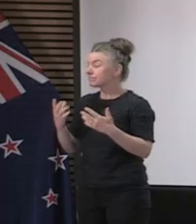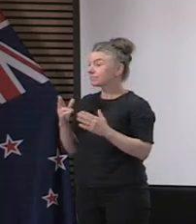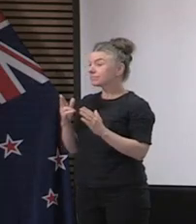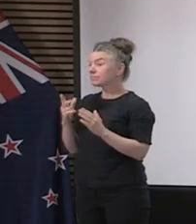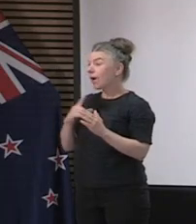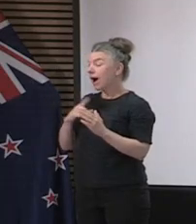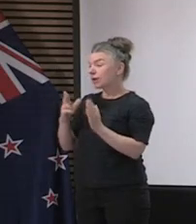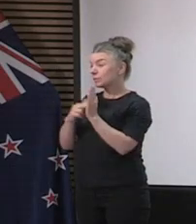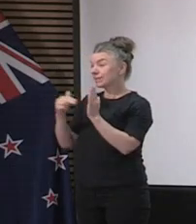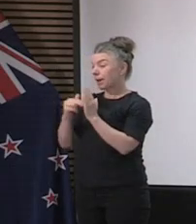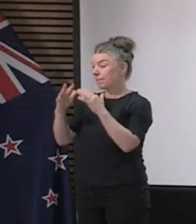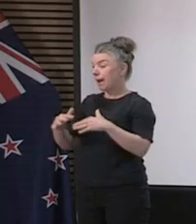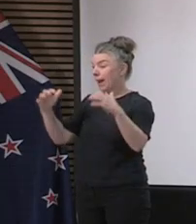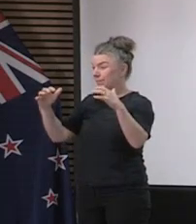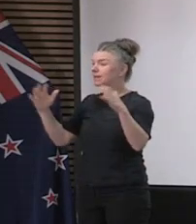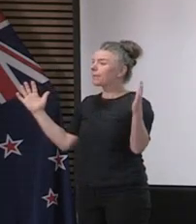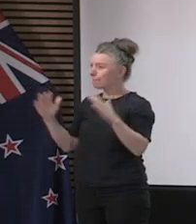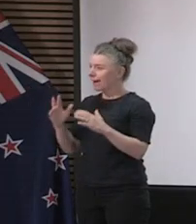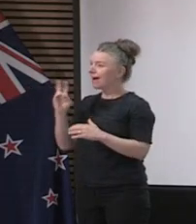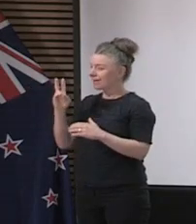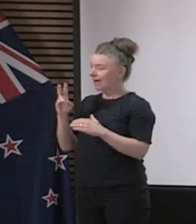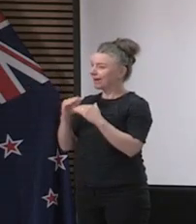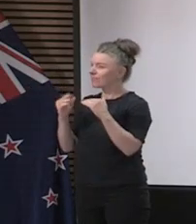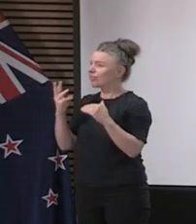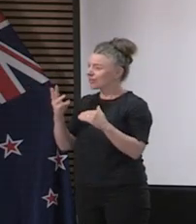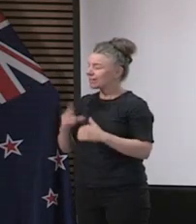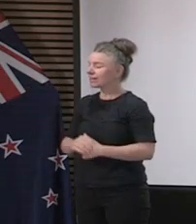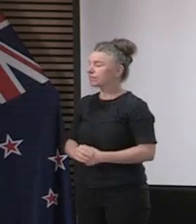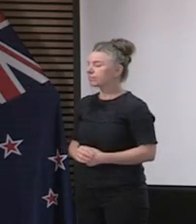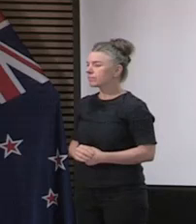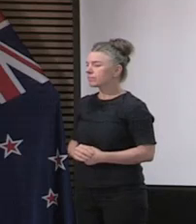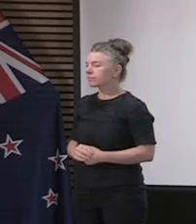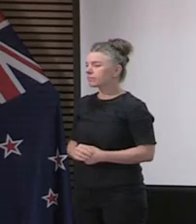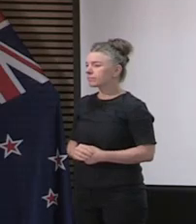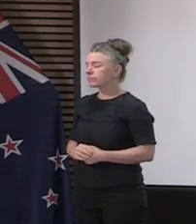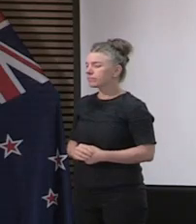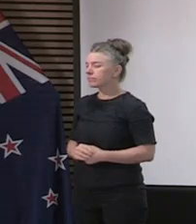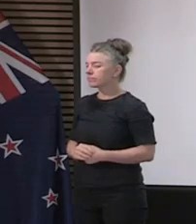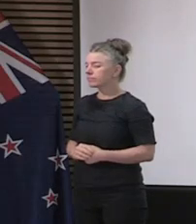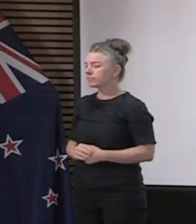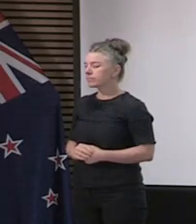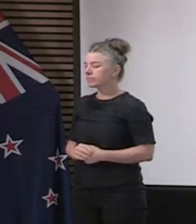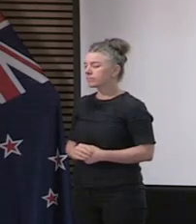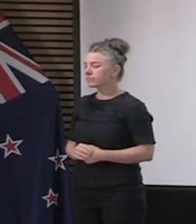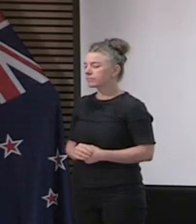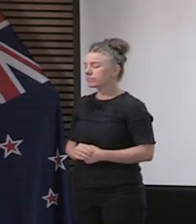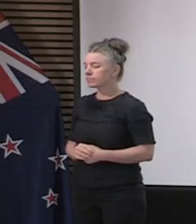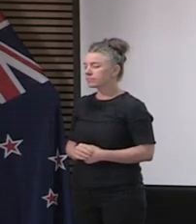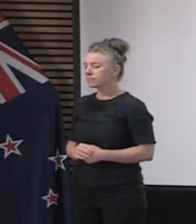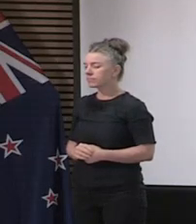schedule a bit at level 3 in part because, of course, the House will be returning.